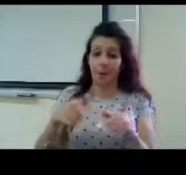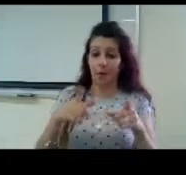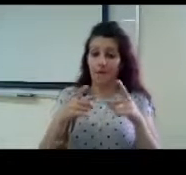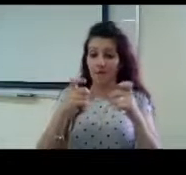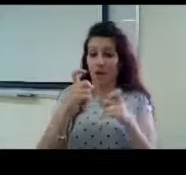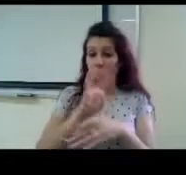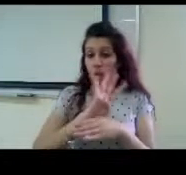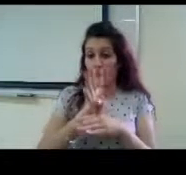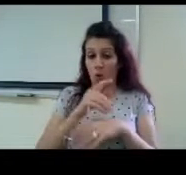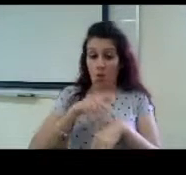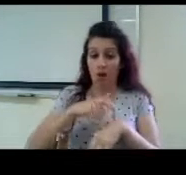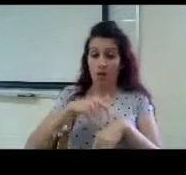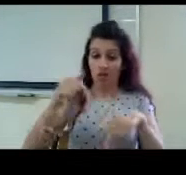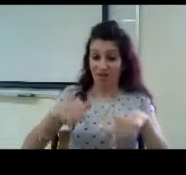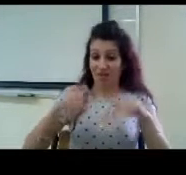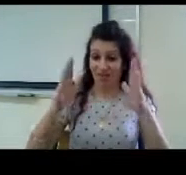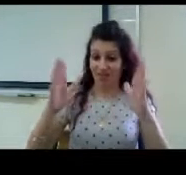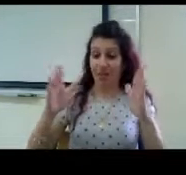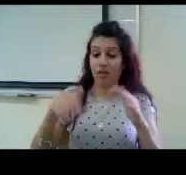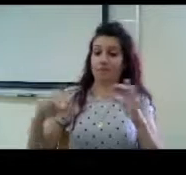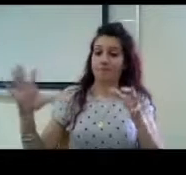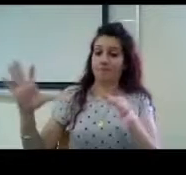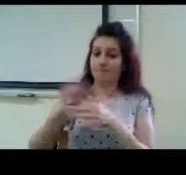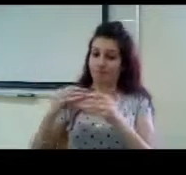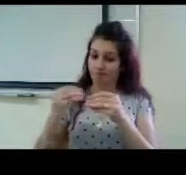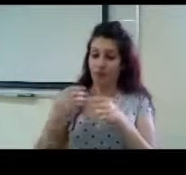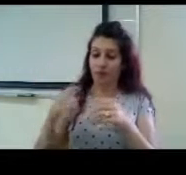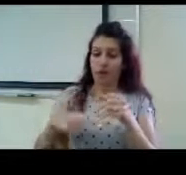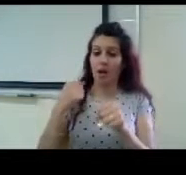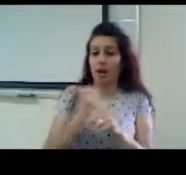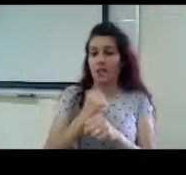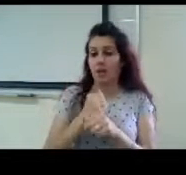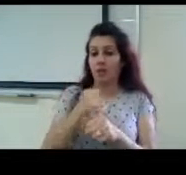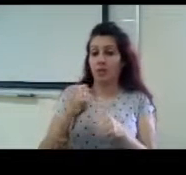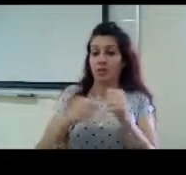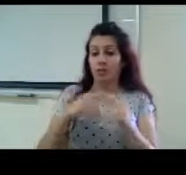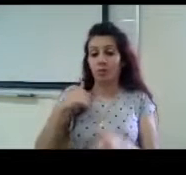explained earlier more as an offline platform took us for you know few days